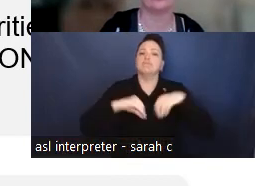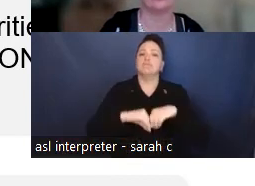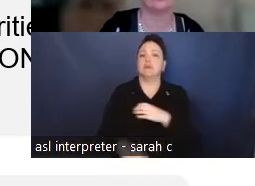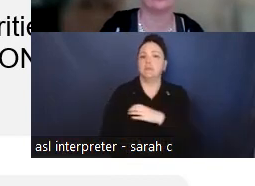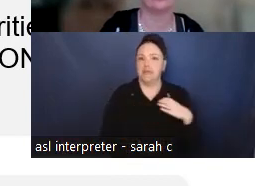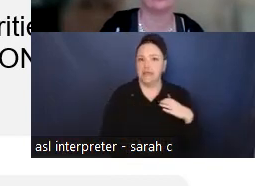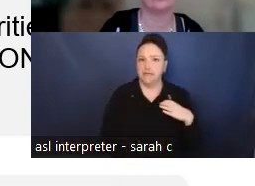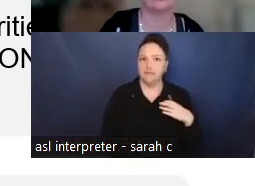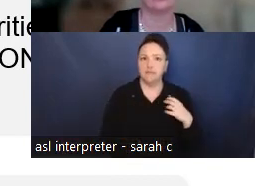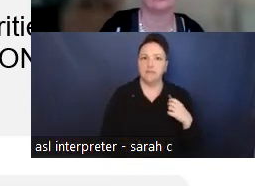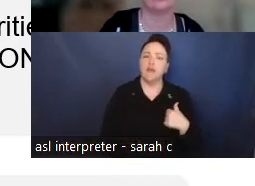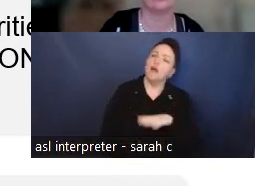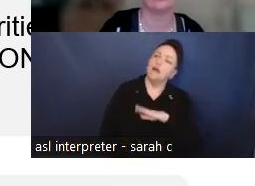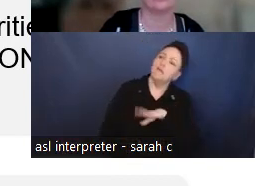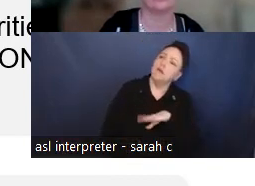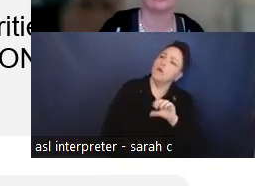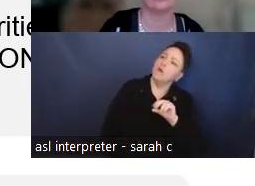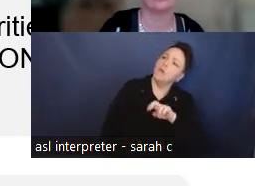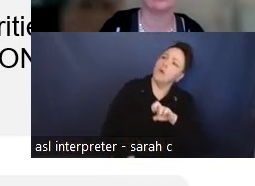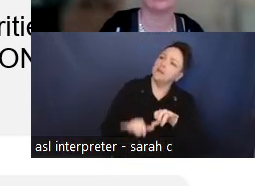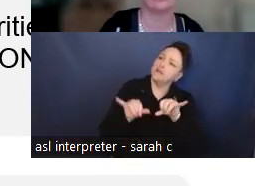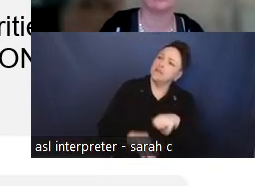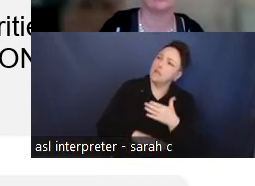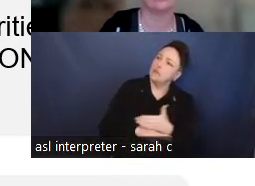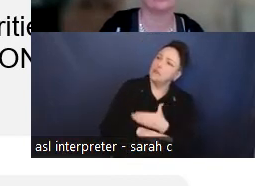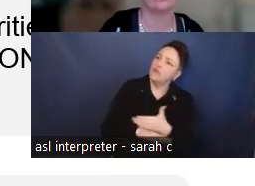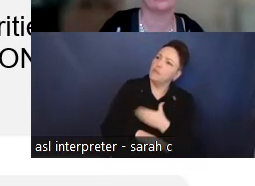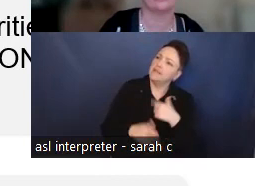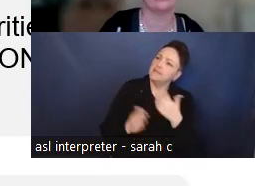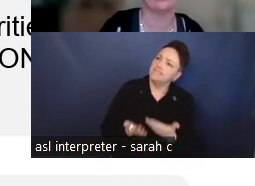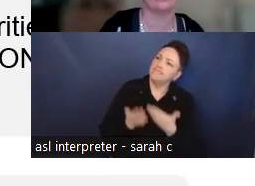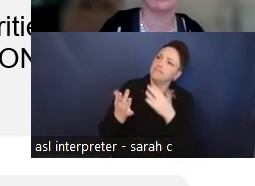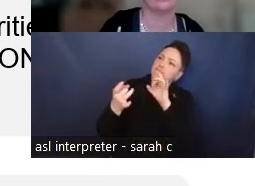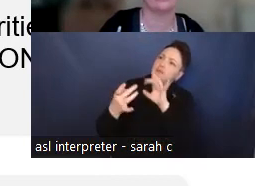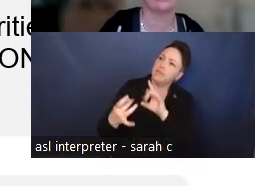we should make to improve the one system. Very excited about it. We're limited each month how